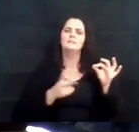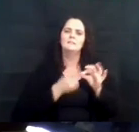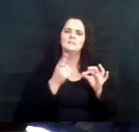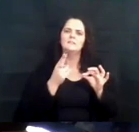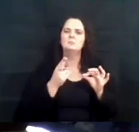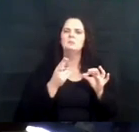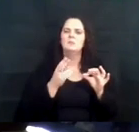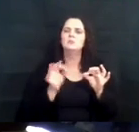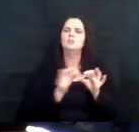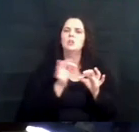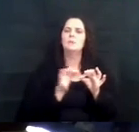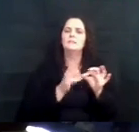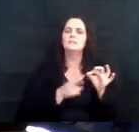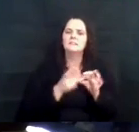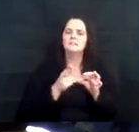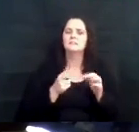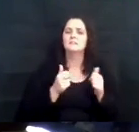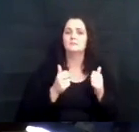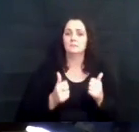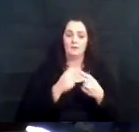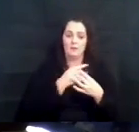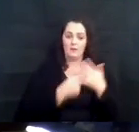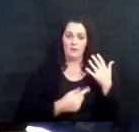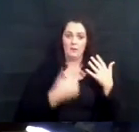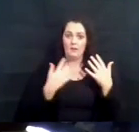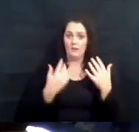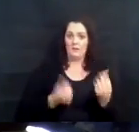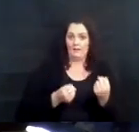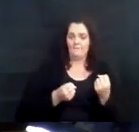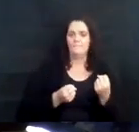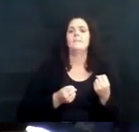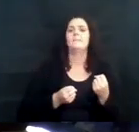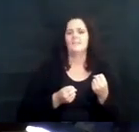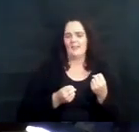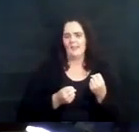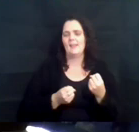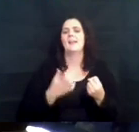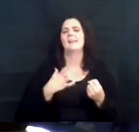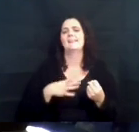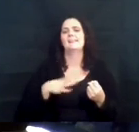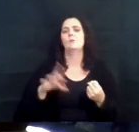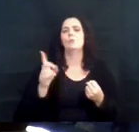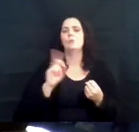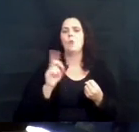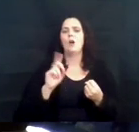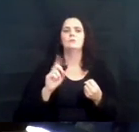Alright so, you'll have all of those things and then the final thing is your device if you're going to be working along with us this